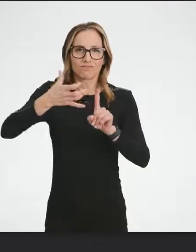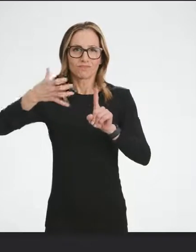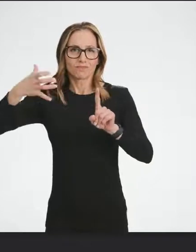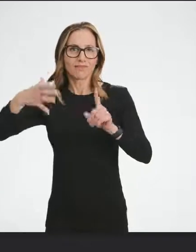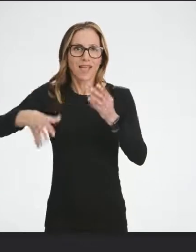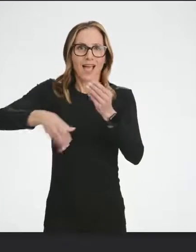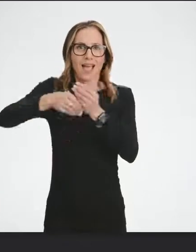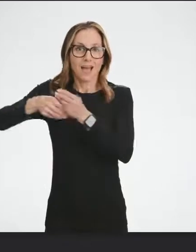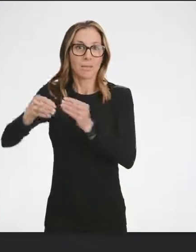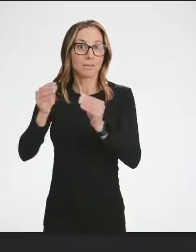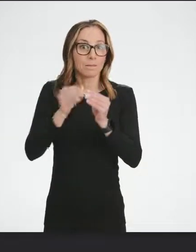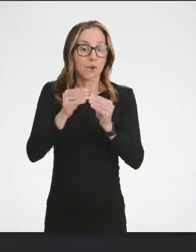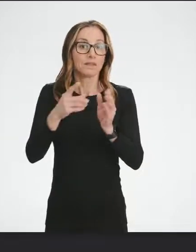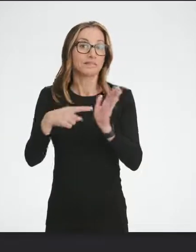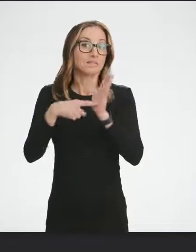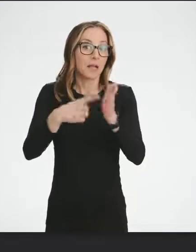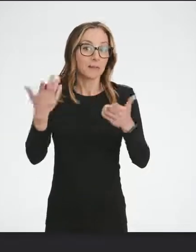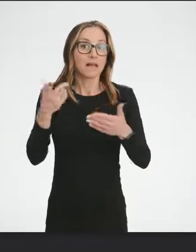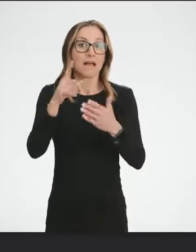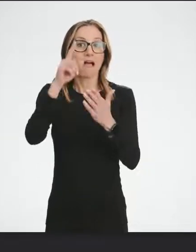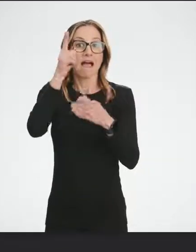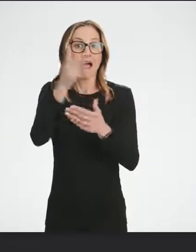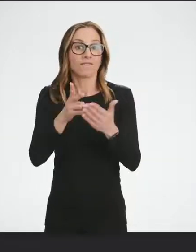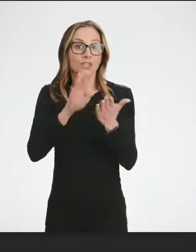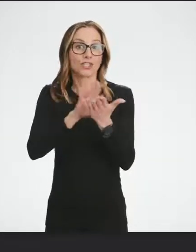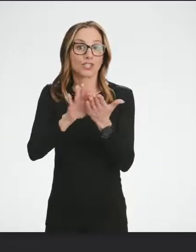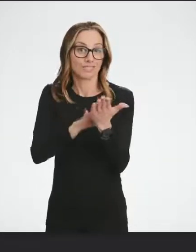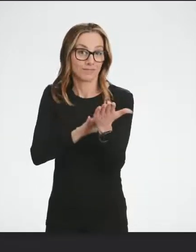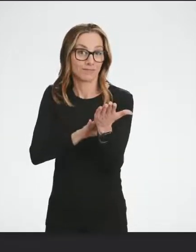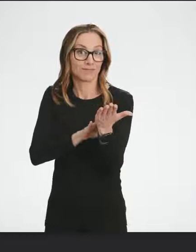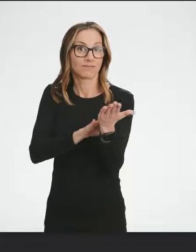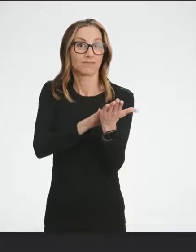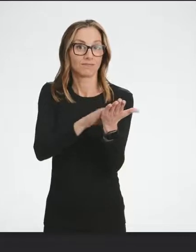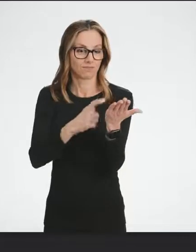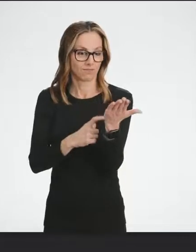Like half sheets, which define secondary views that slide above a main view.